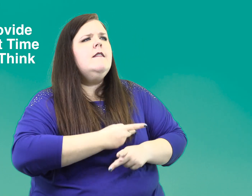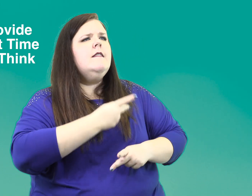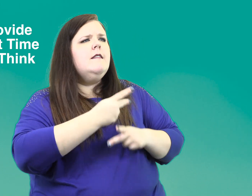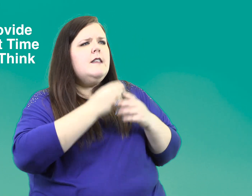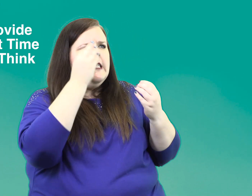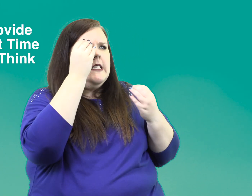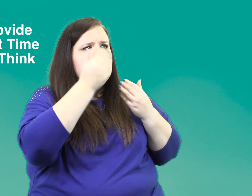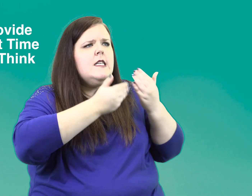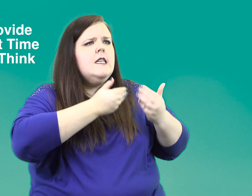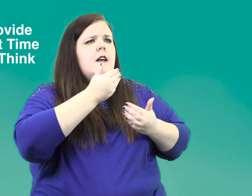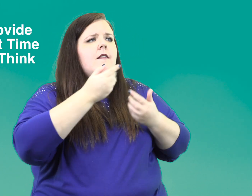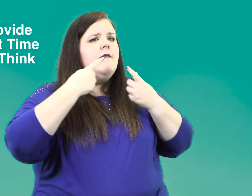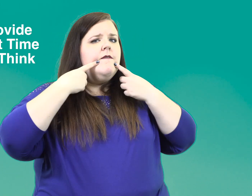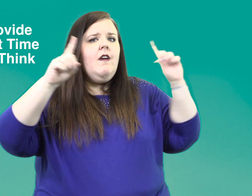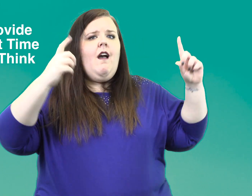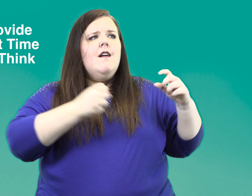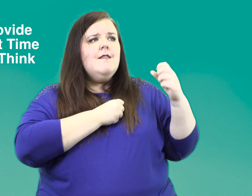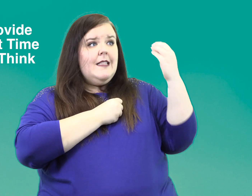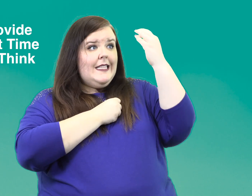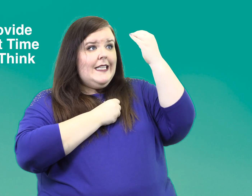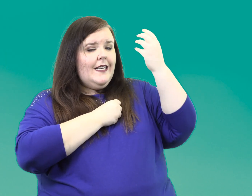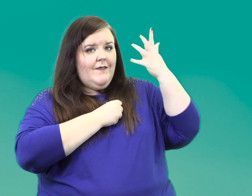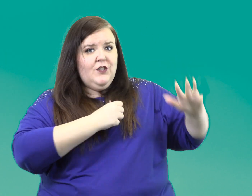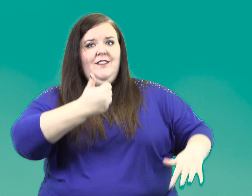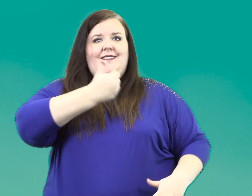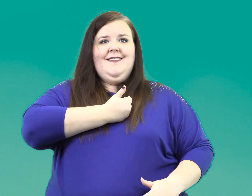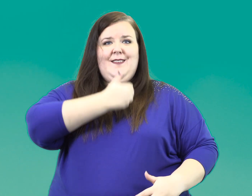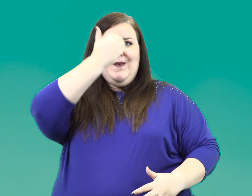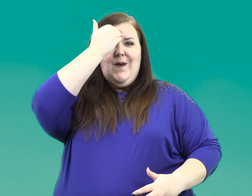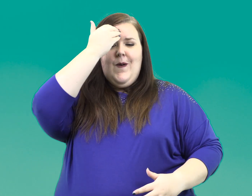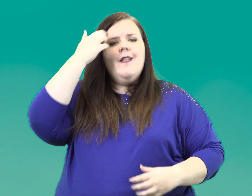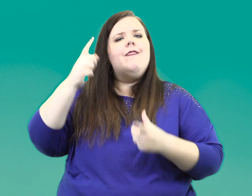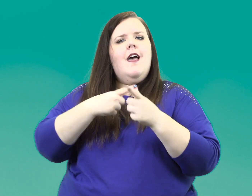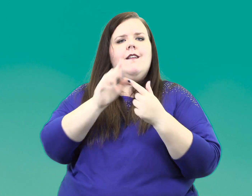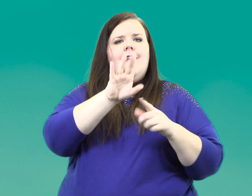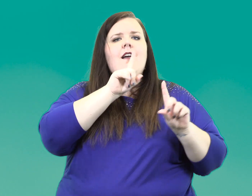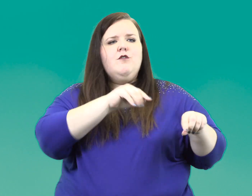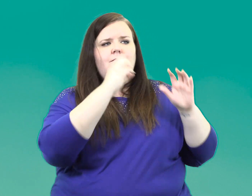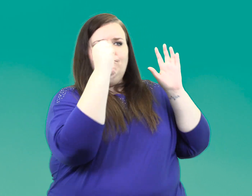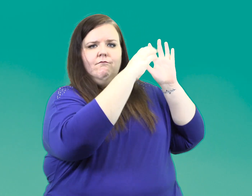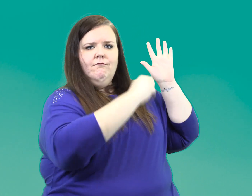Finally! When the students have figured out the answer, they show me a "thumbs up" to say they are ready.